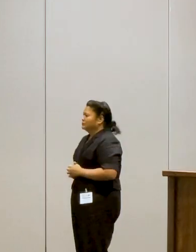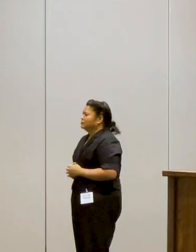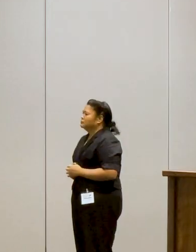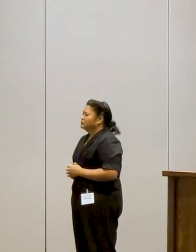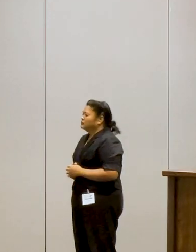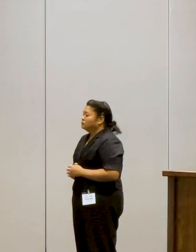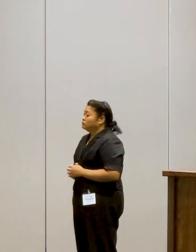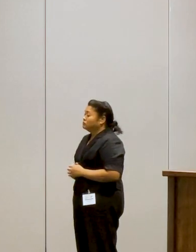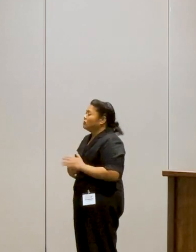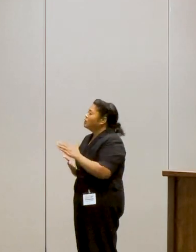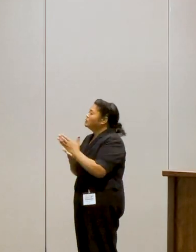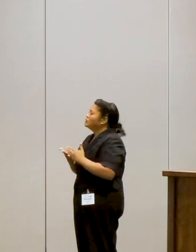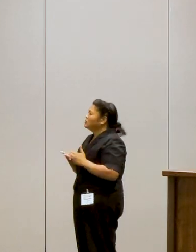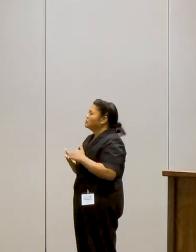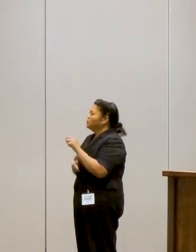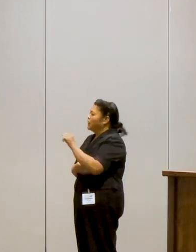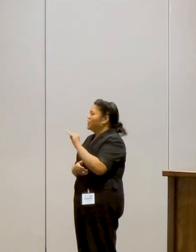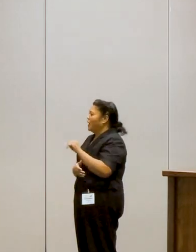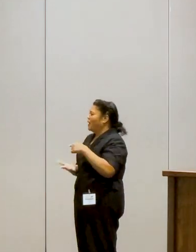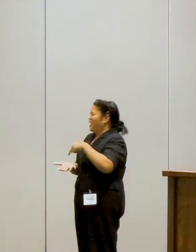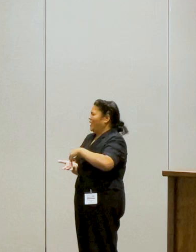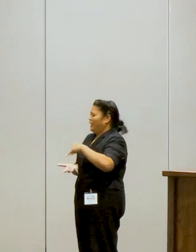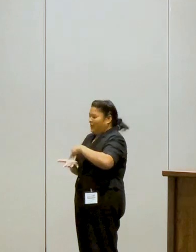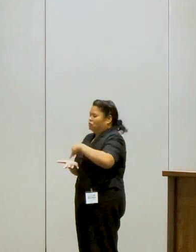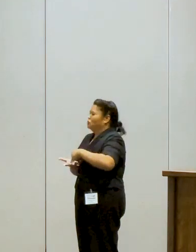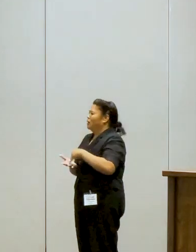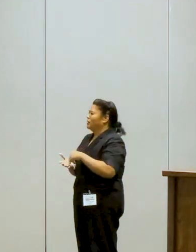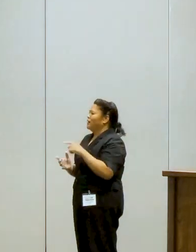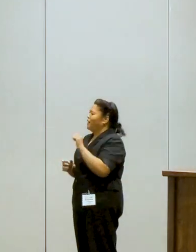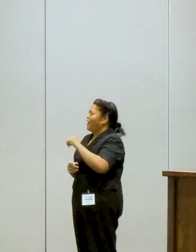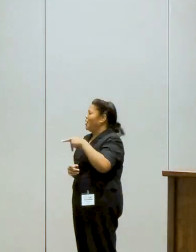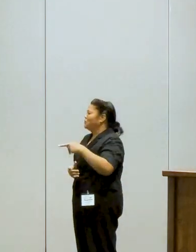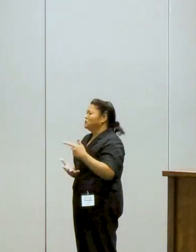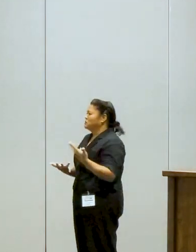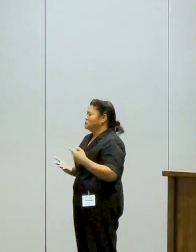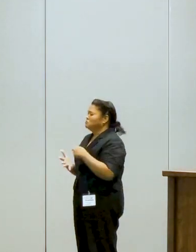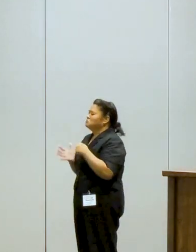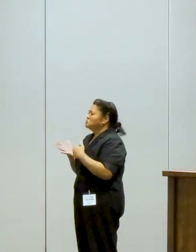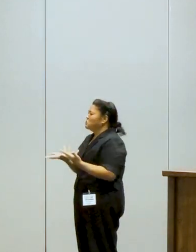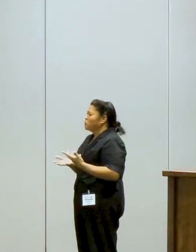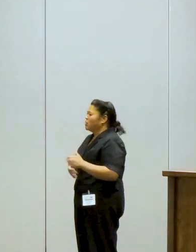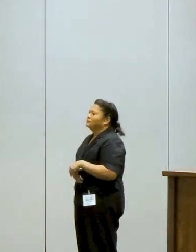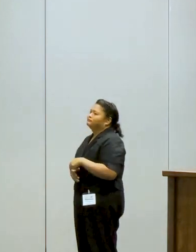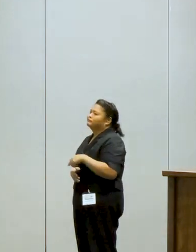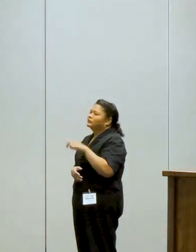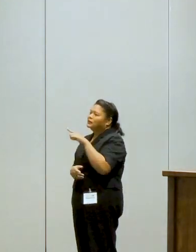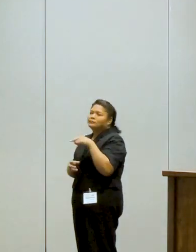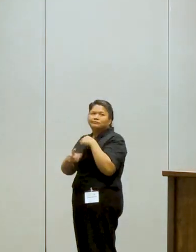Some of the AI Android applications, and I won't spend too much time on this look out from Google. Be My Eyes when